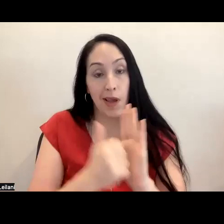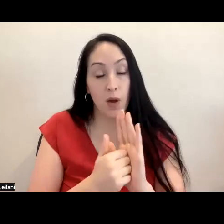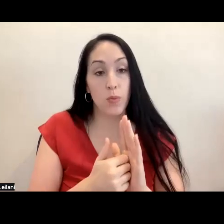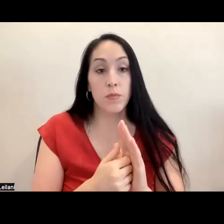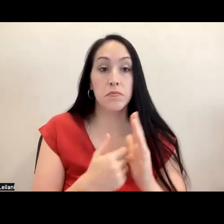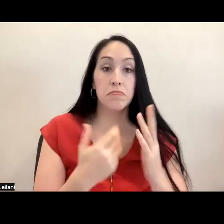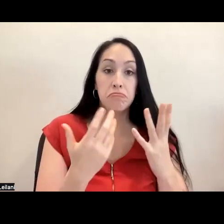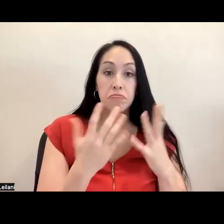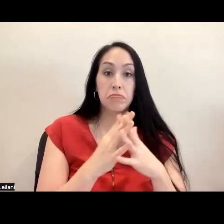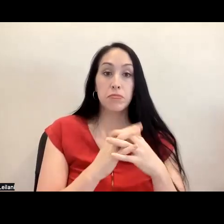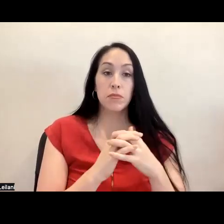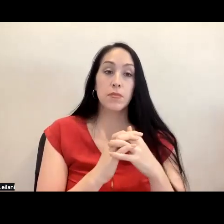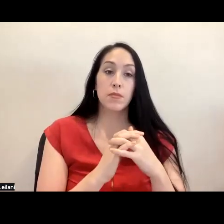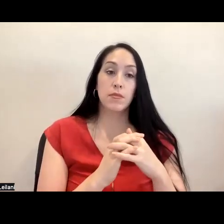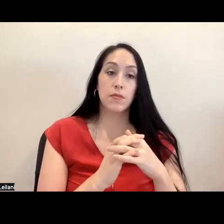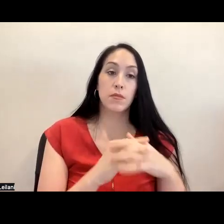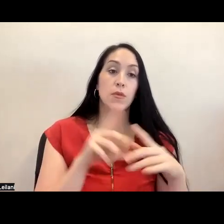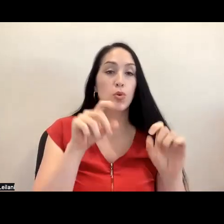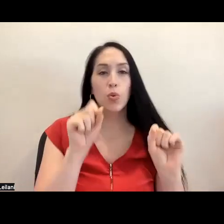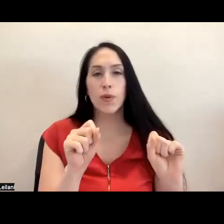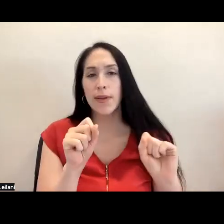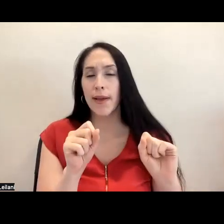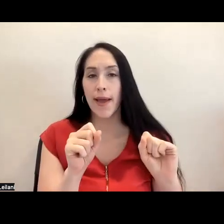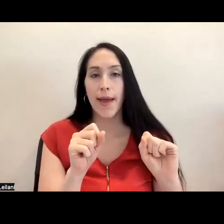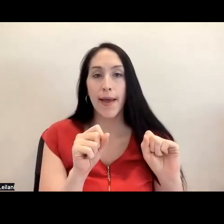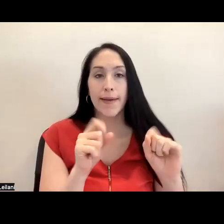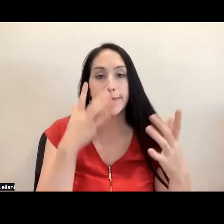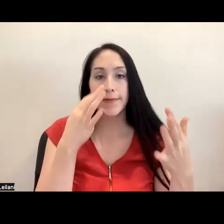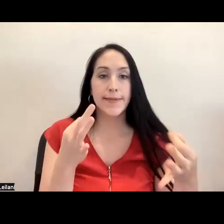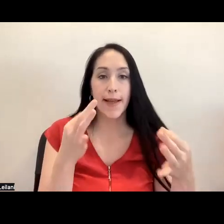11:54:51 You get to pick and choose where you want that $25 to go, and that's it.